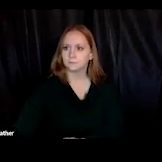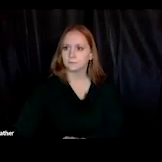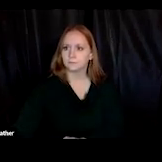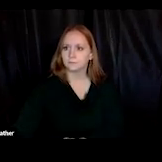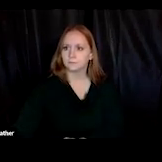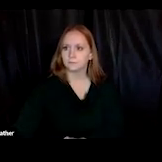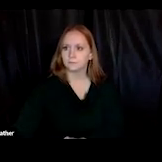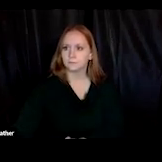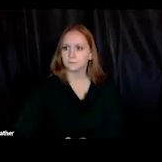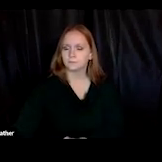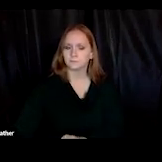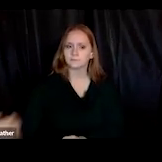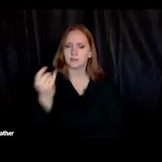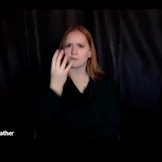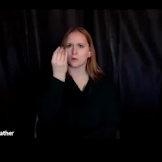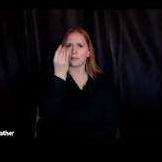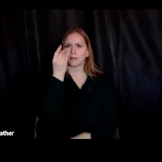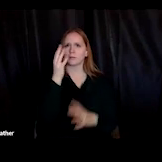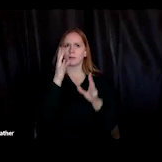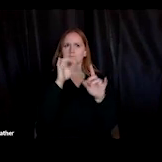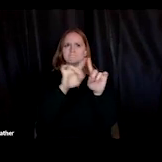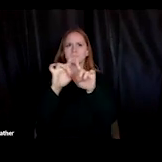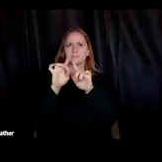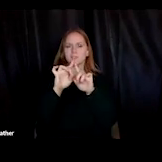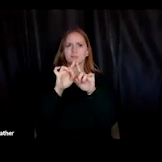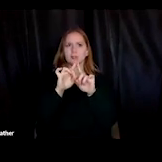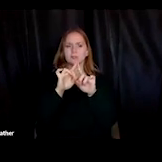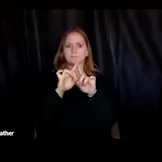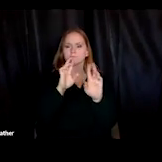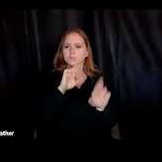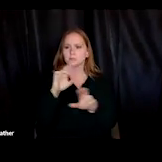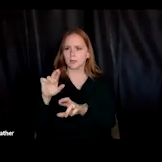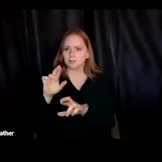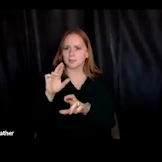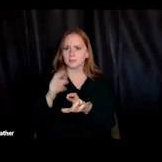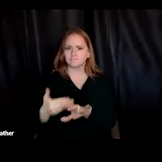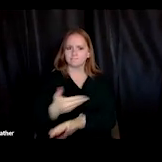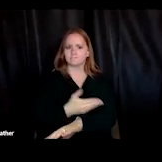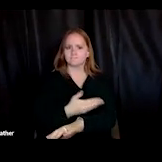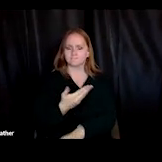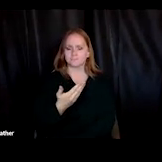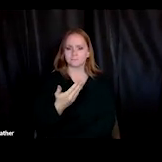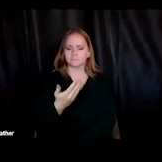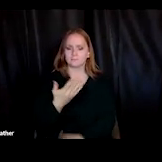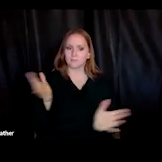So if we're thinking about creative solutions to increase income in our homeless response systems, right? You know, I encourage you all to be myth busters